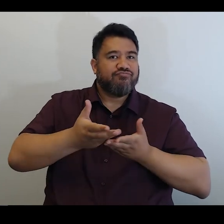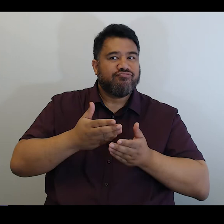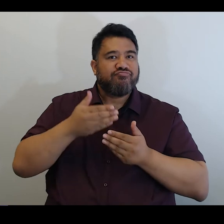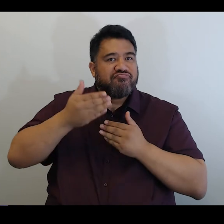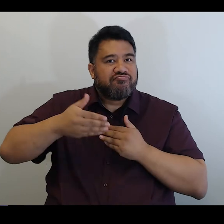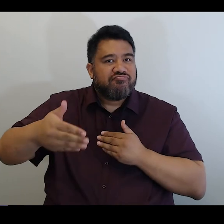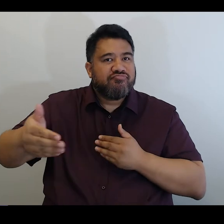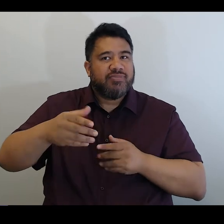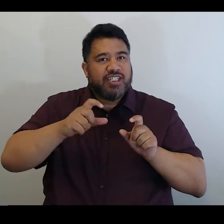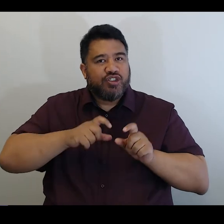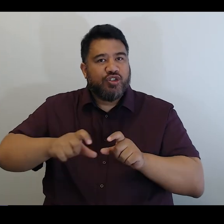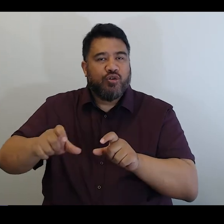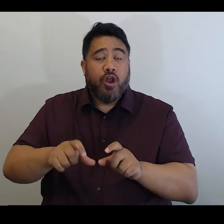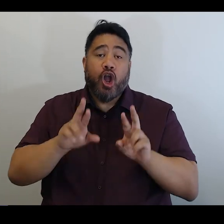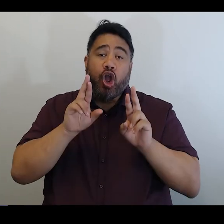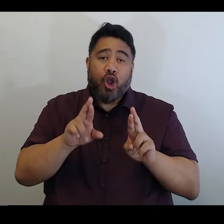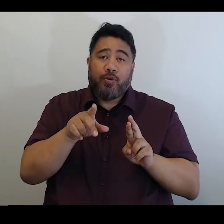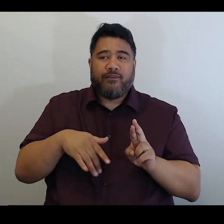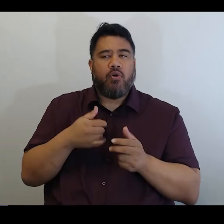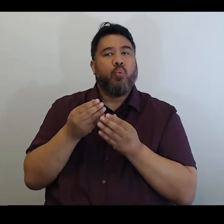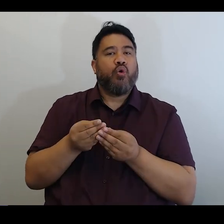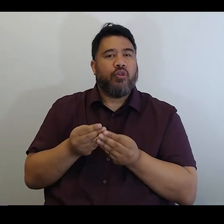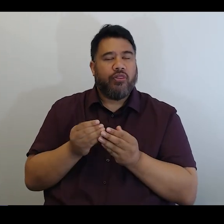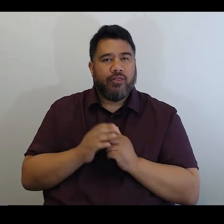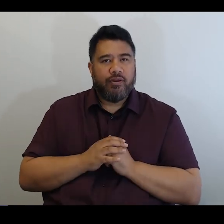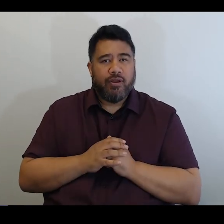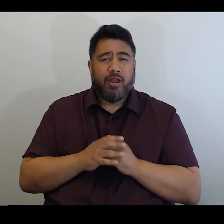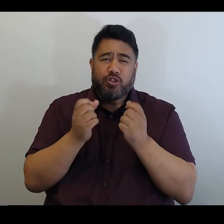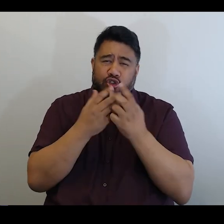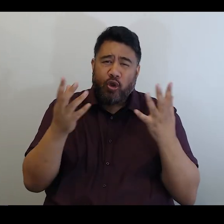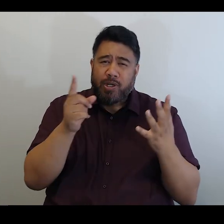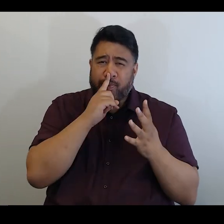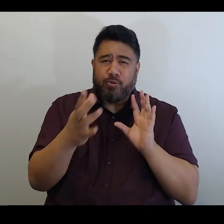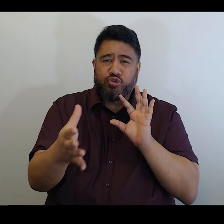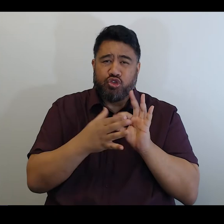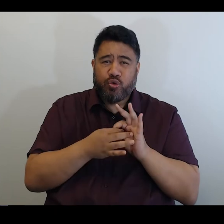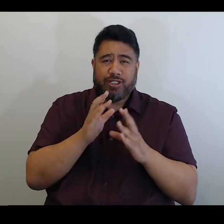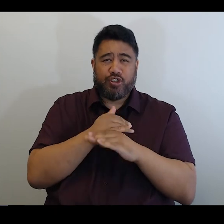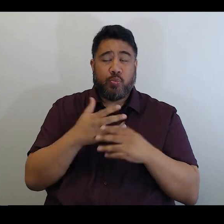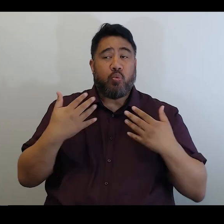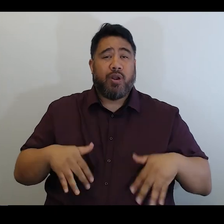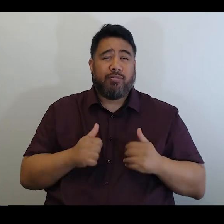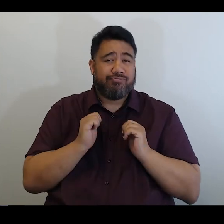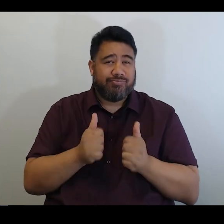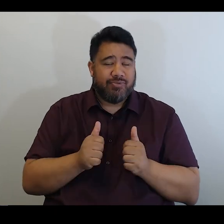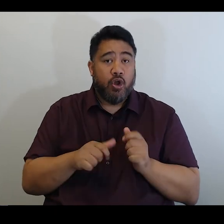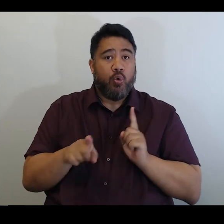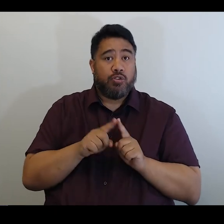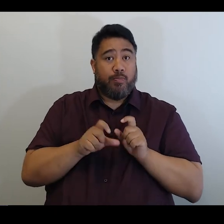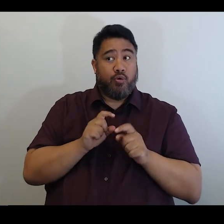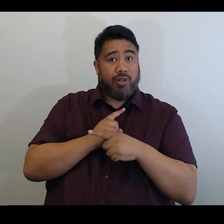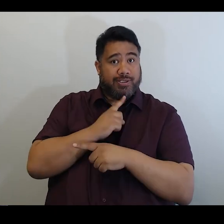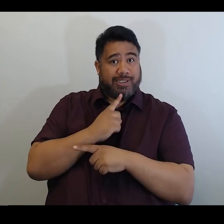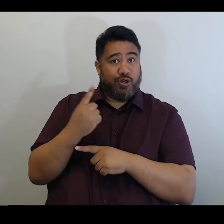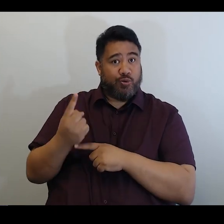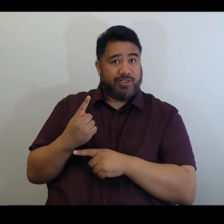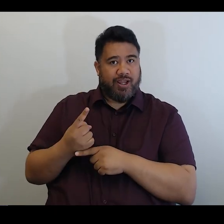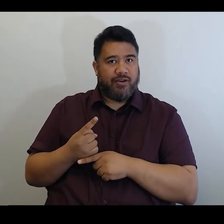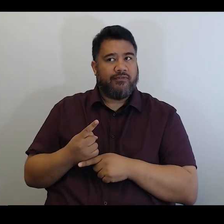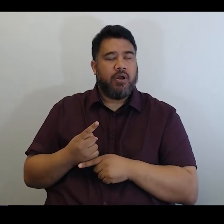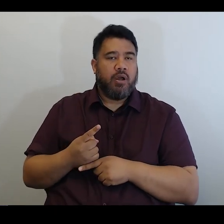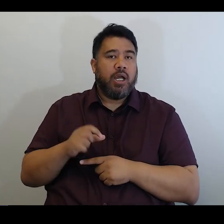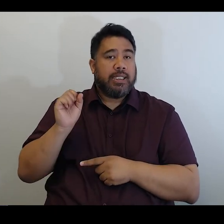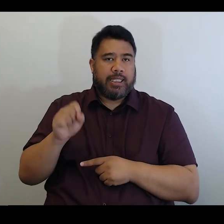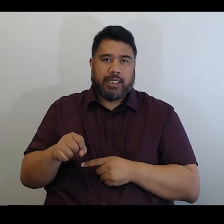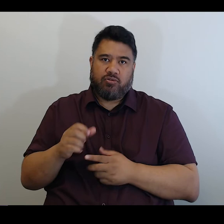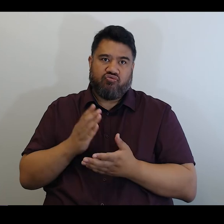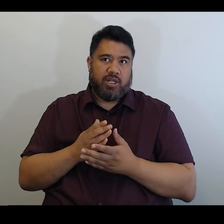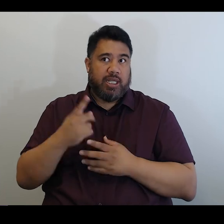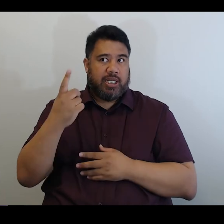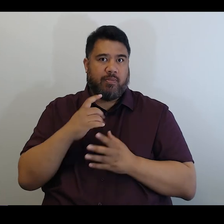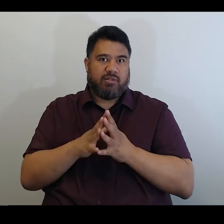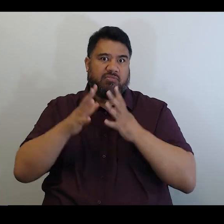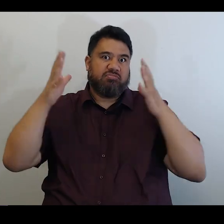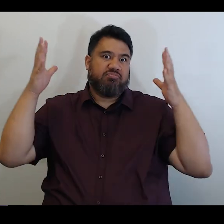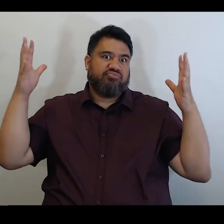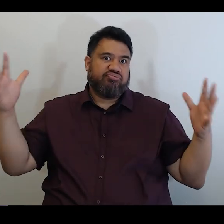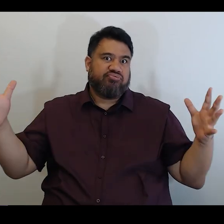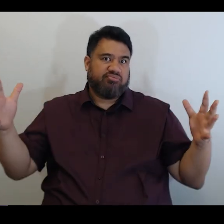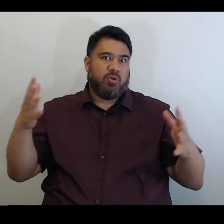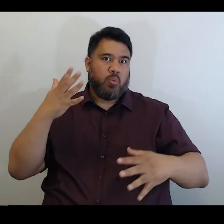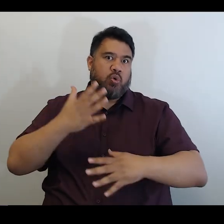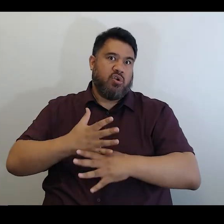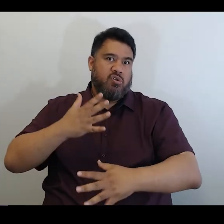It's great to see so many people here today, and I think we've heard from Paula that there is an acknowledgement of how much work there really is to do, but there’s a real commitment to that as well.